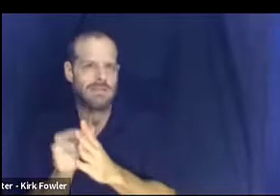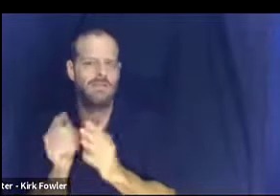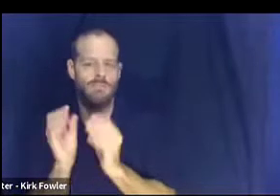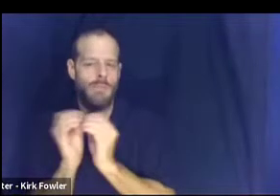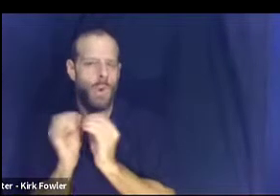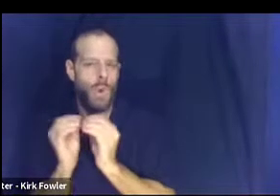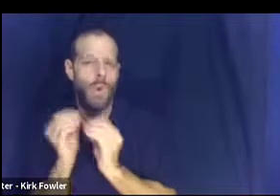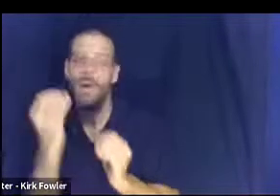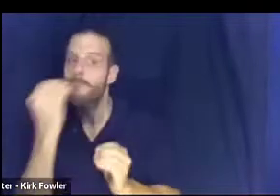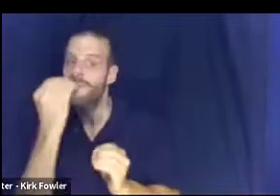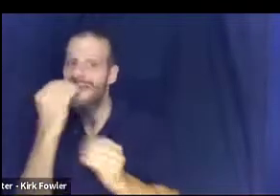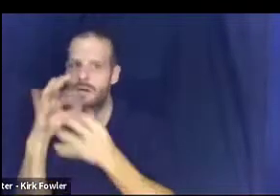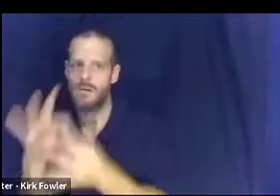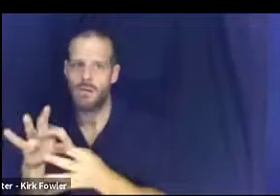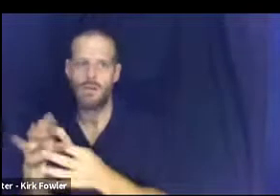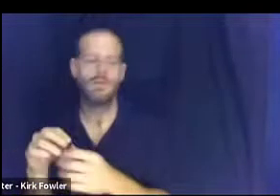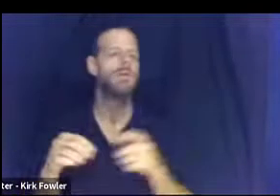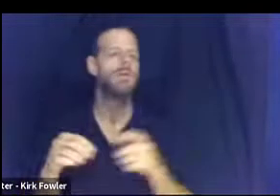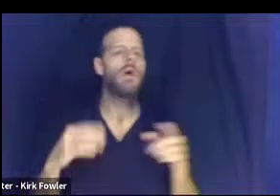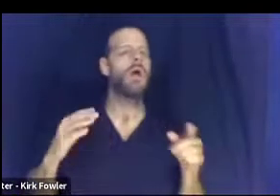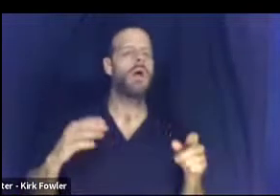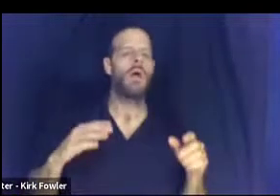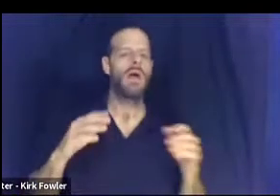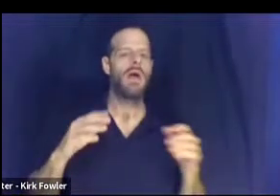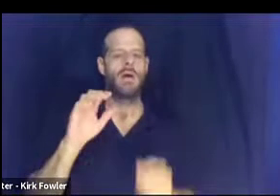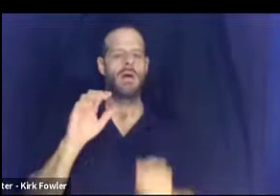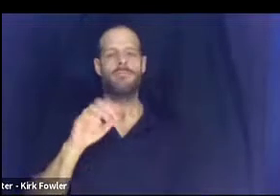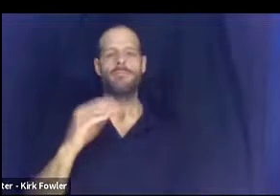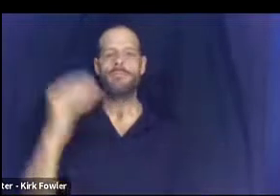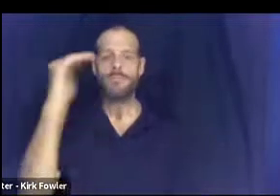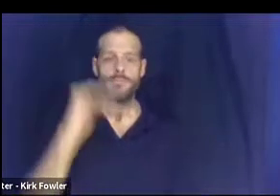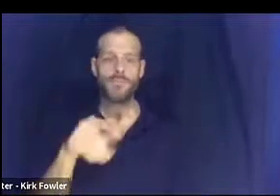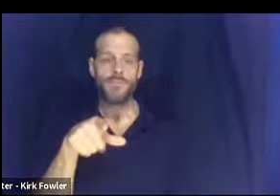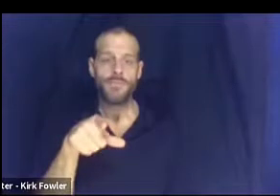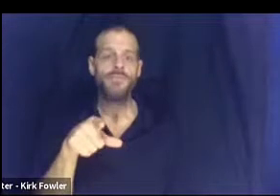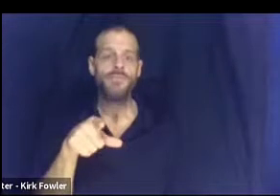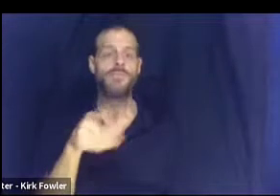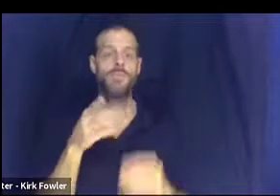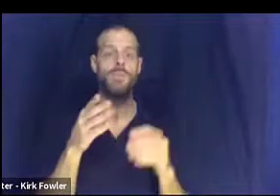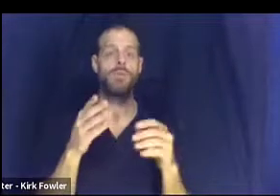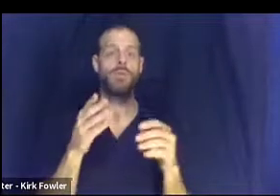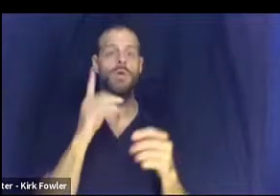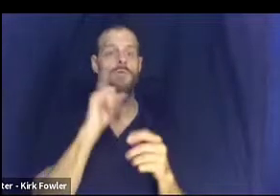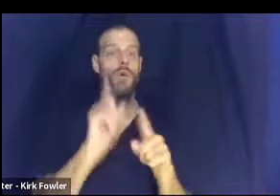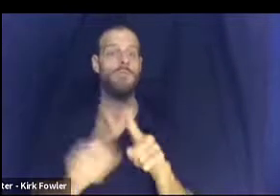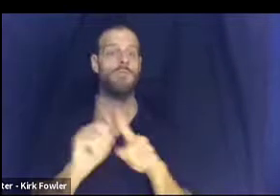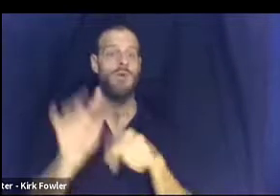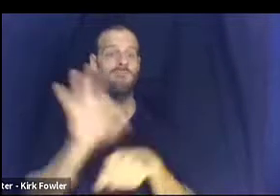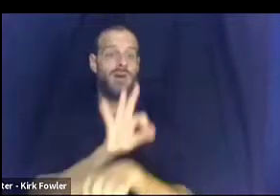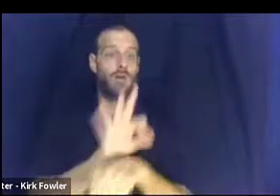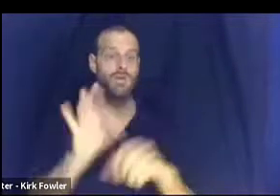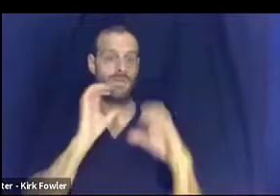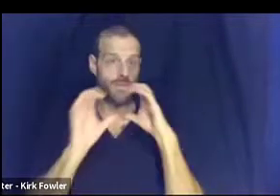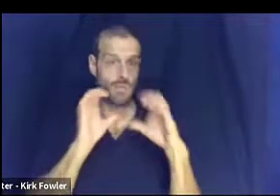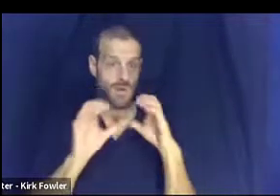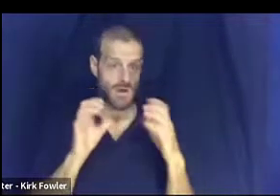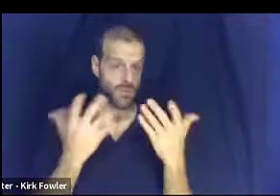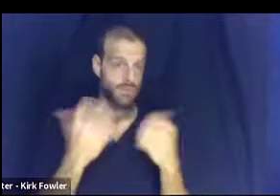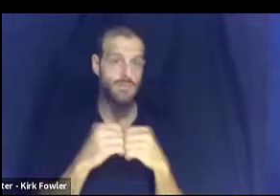And as your student using these levels and skills across functions of communication, four primary functions of communication